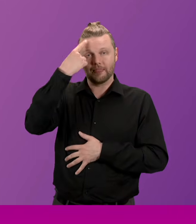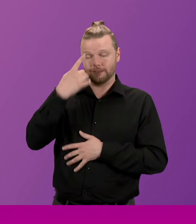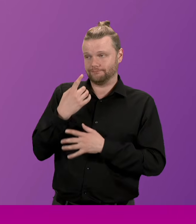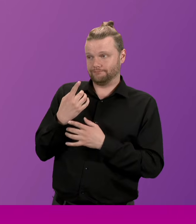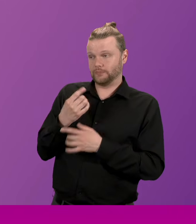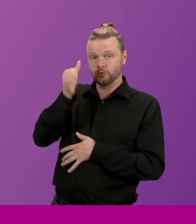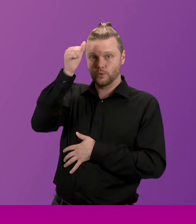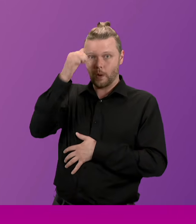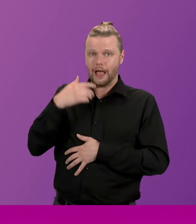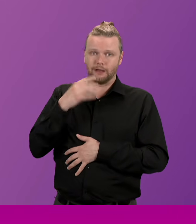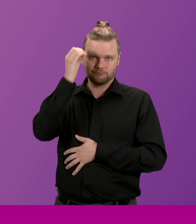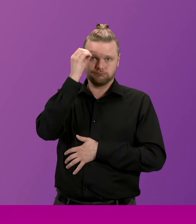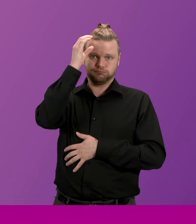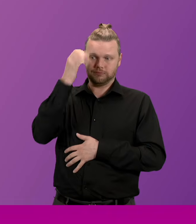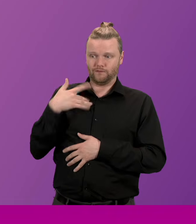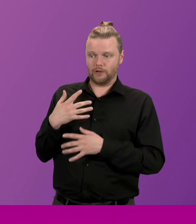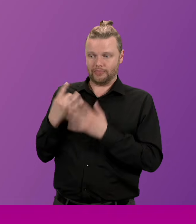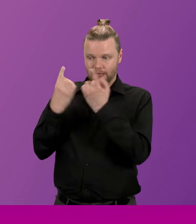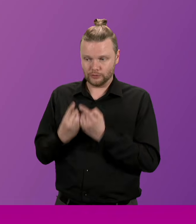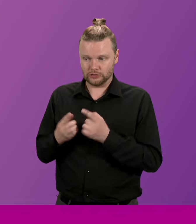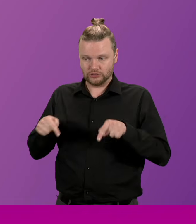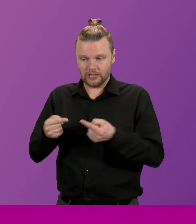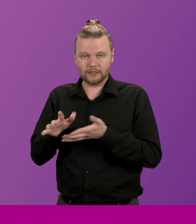am pretty well versed in the issues and challenges around the ferry network.